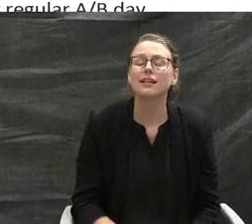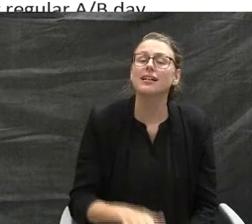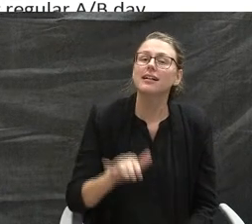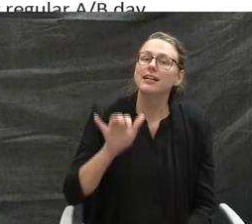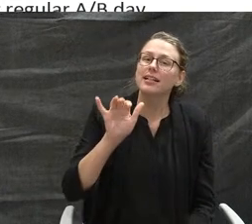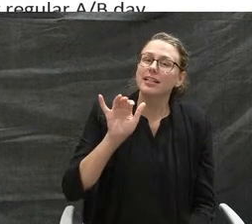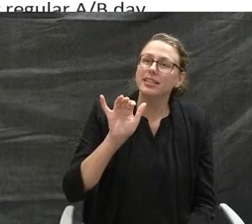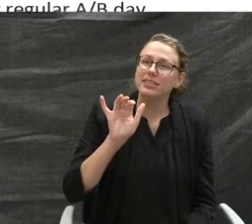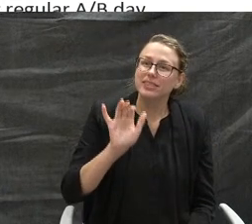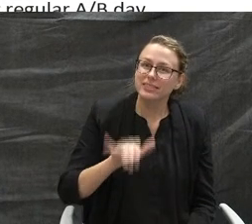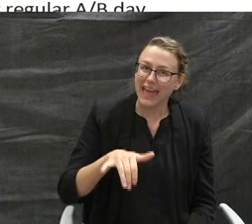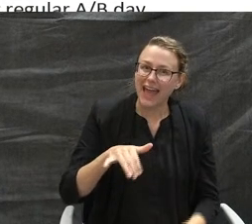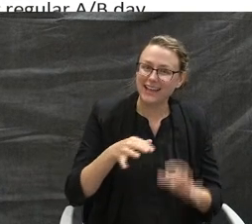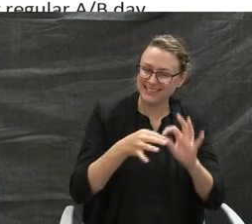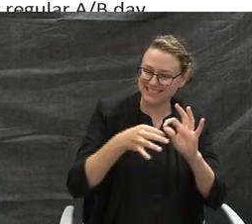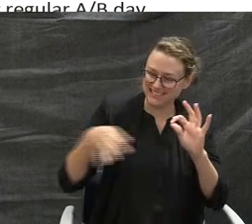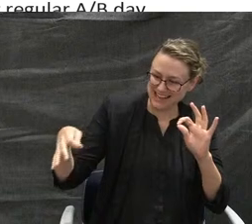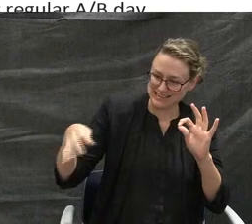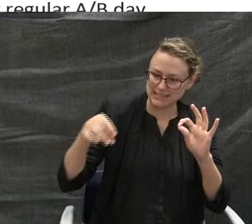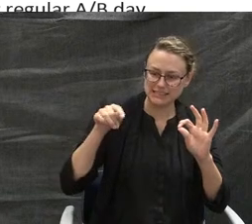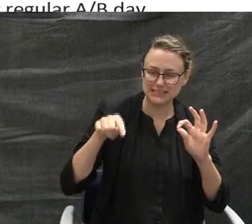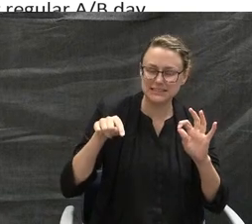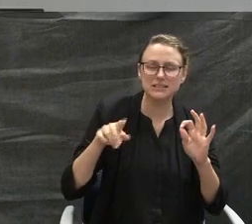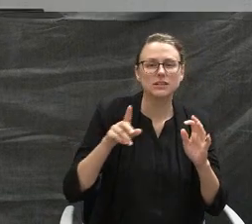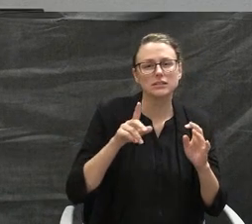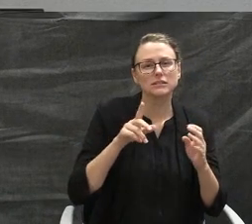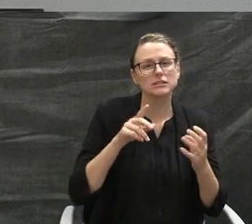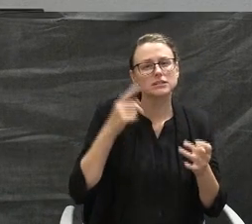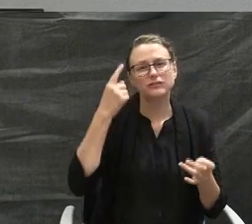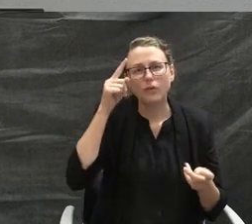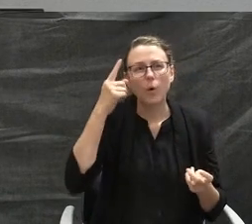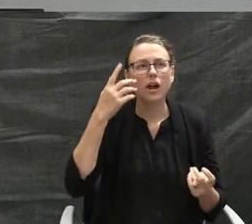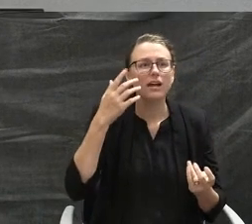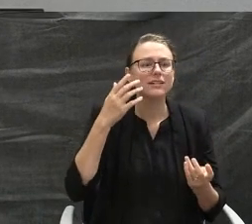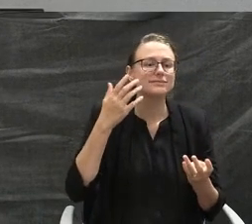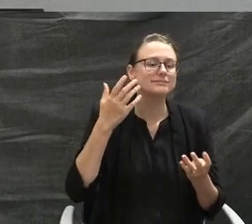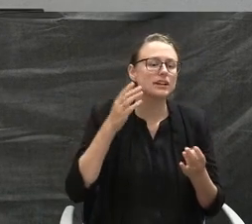that that statement was made so that we don't have students at